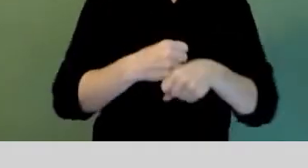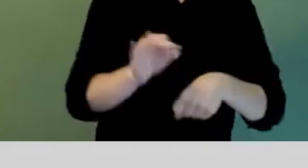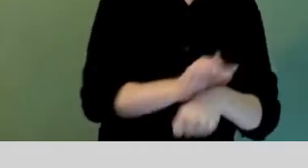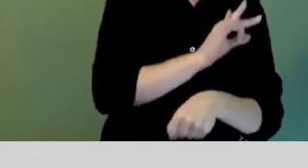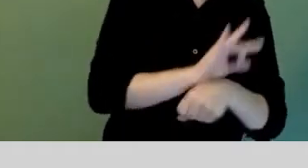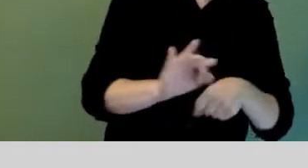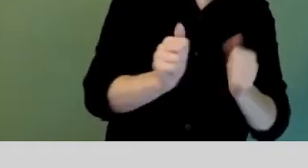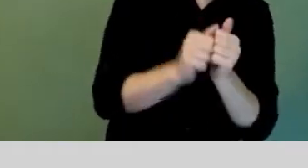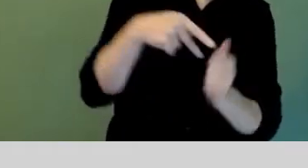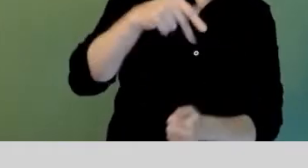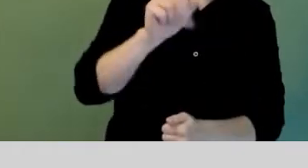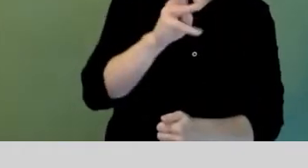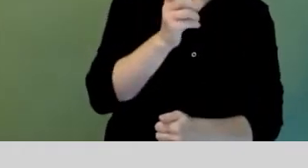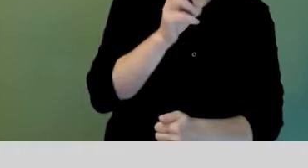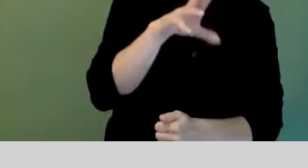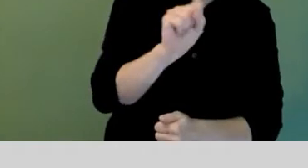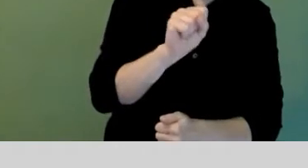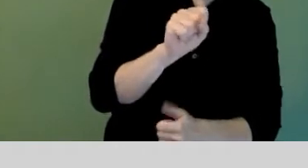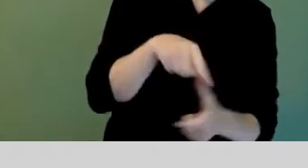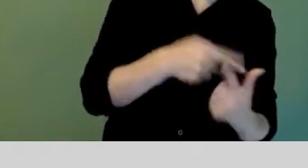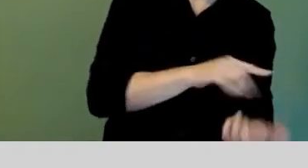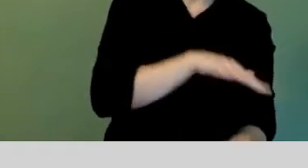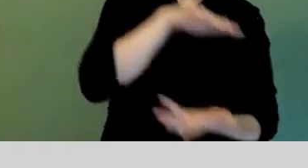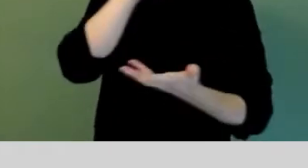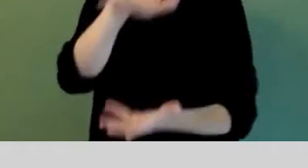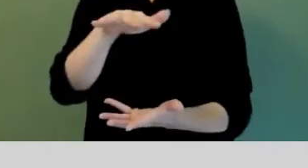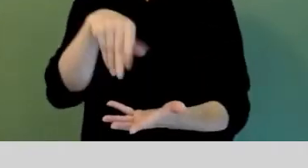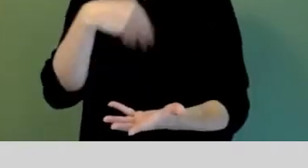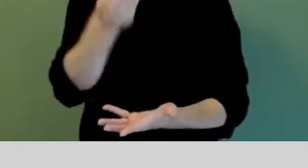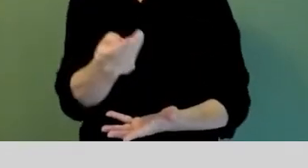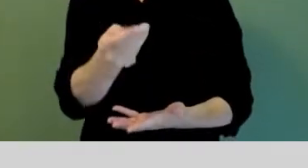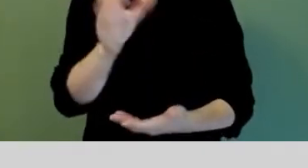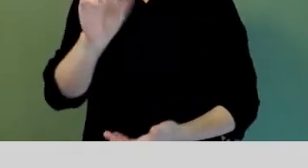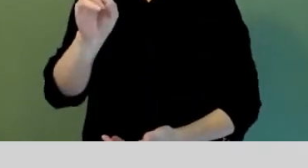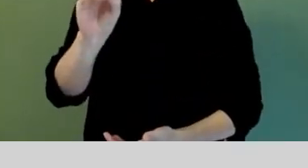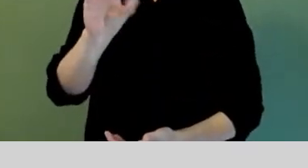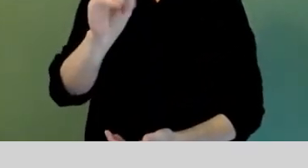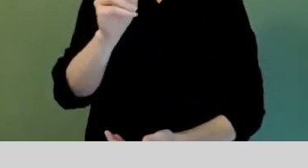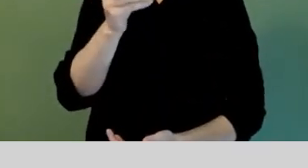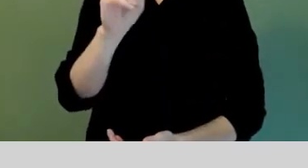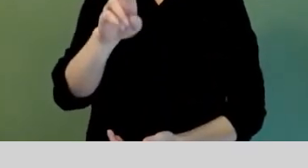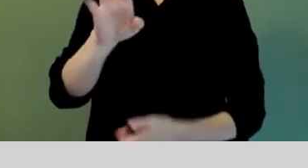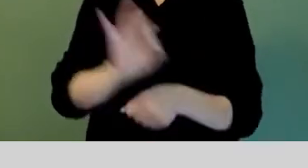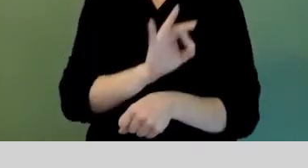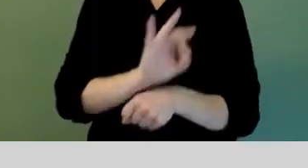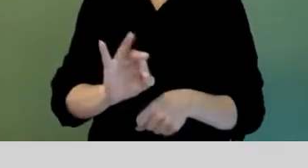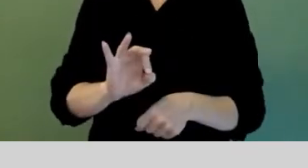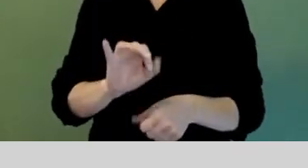which returns a decorator function. The decorator function accepts the function that's gonna be decorated